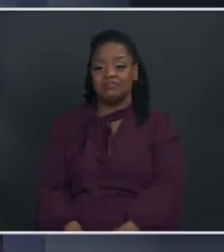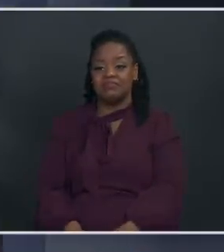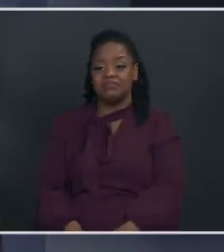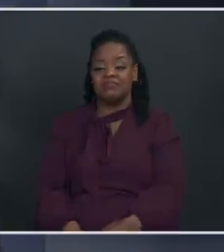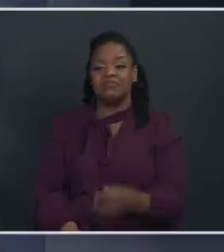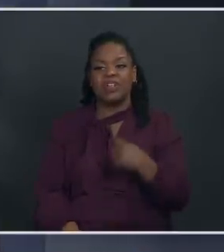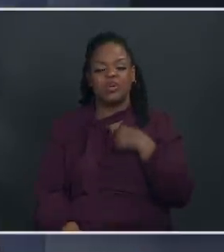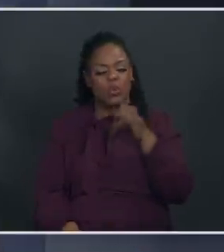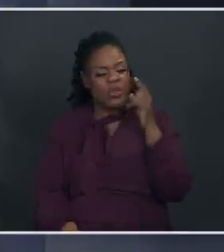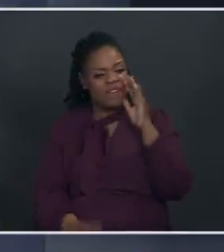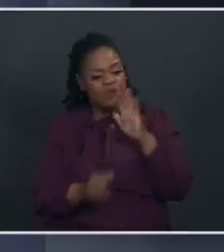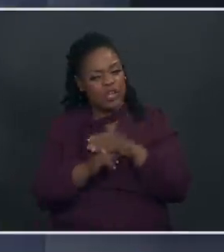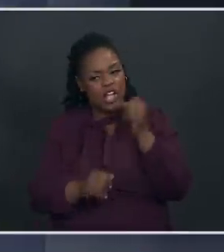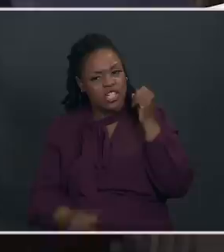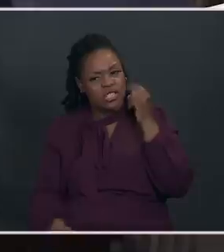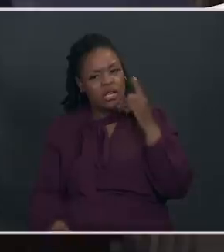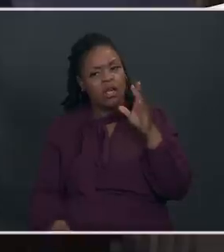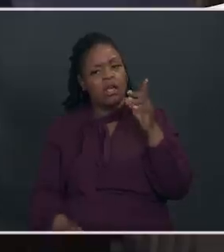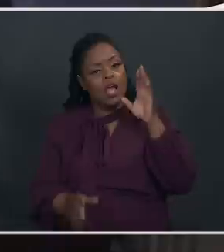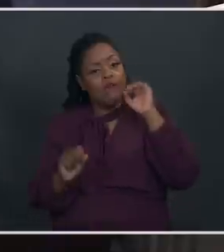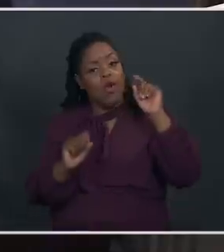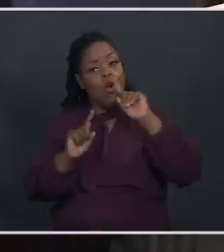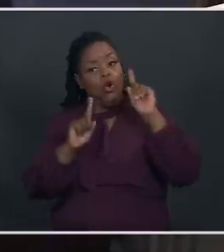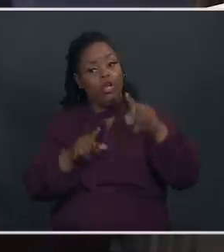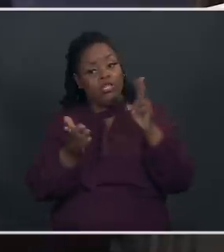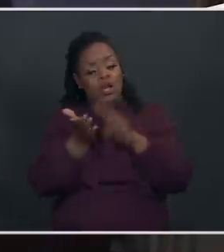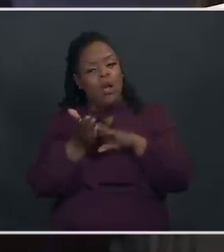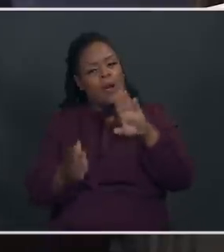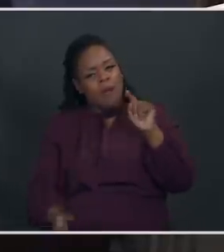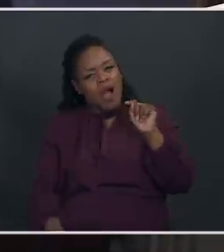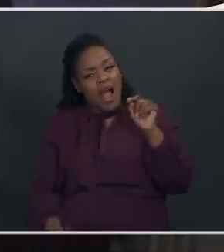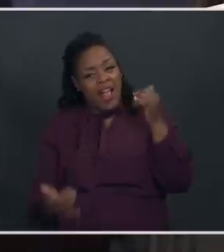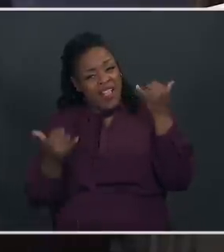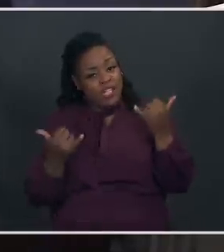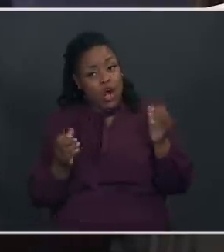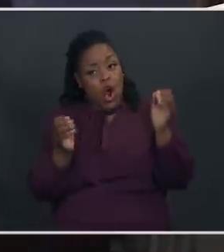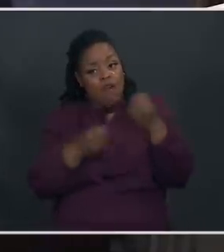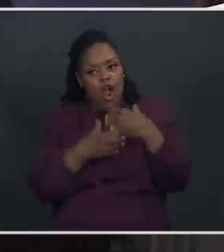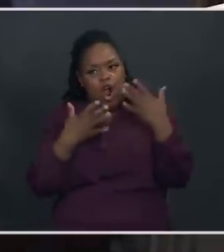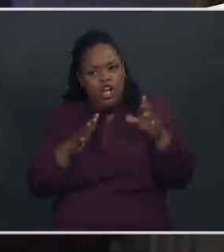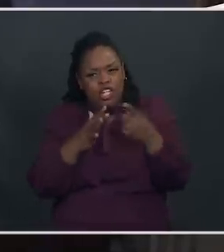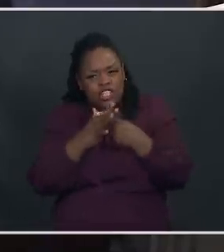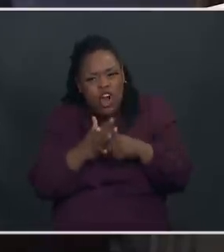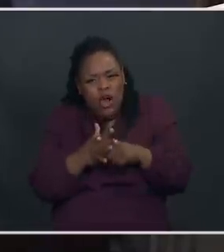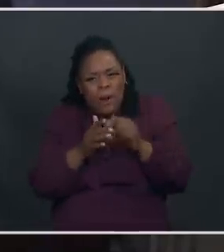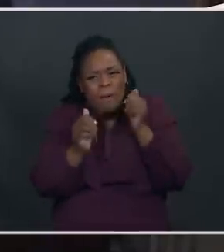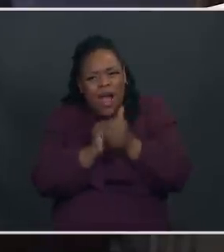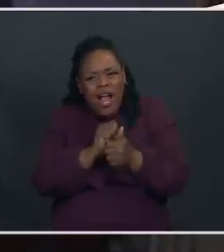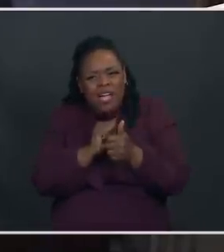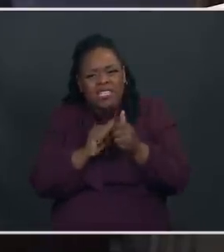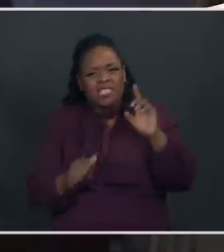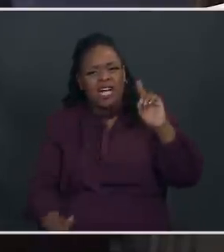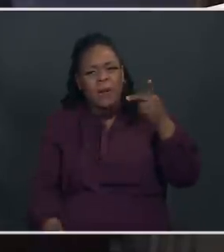but has this White House invoked the DPA? And how soon until we'll actually see companies compelled to produce supplies or vaccine